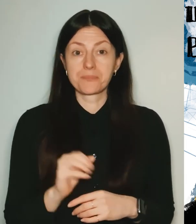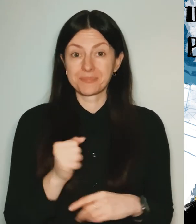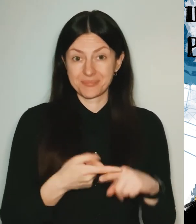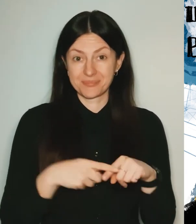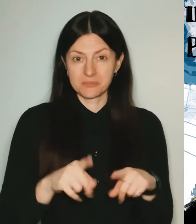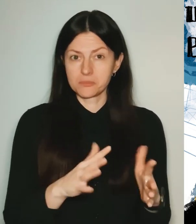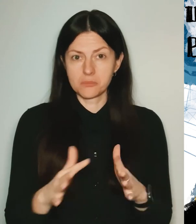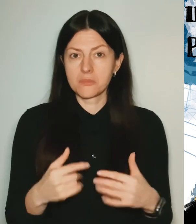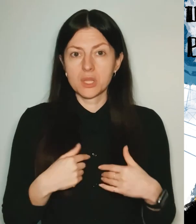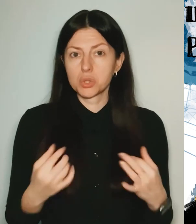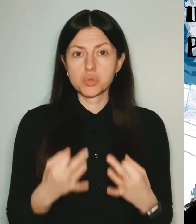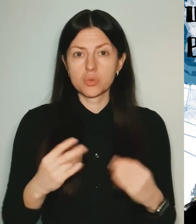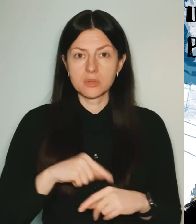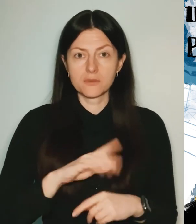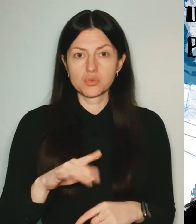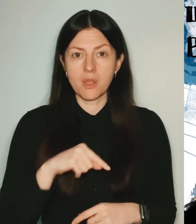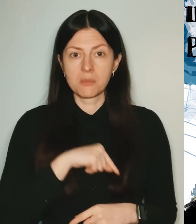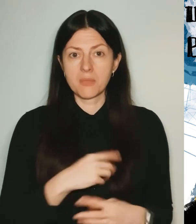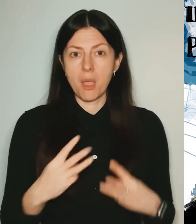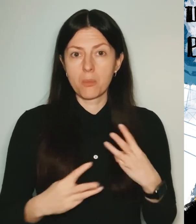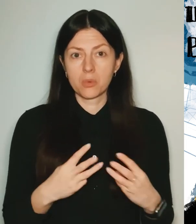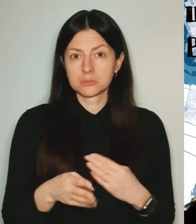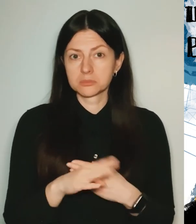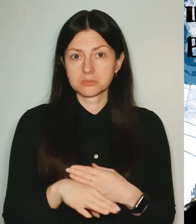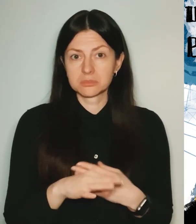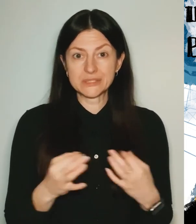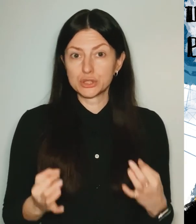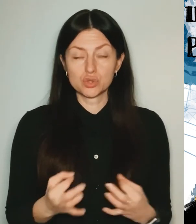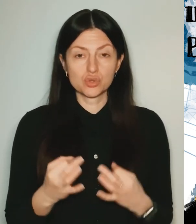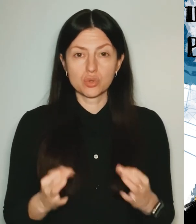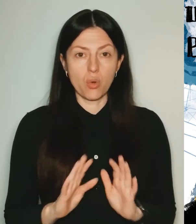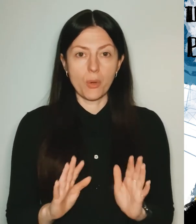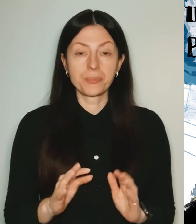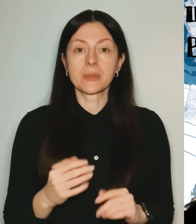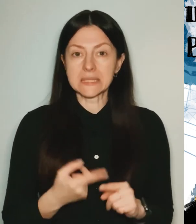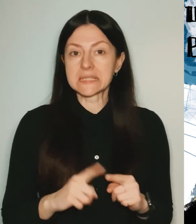However, this situation hasn't evoked anything in me on an emotional level. Nothing at all.